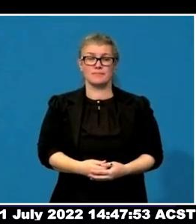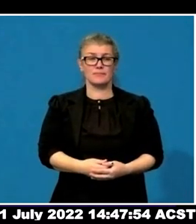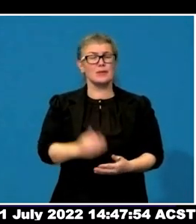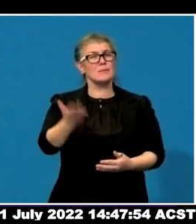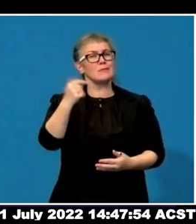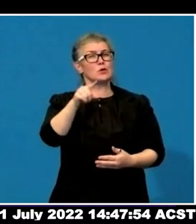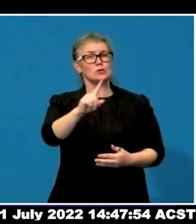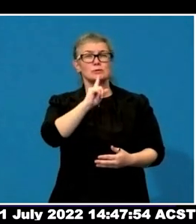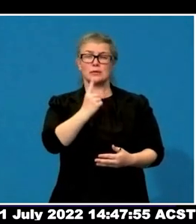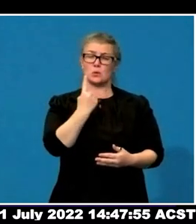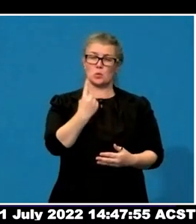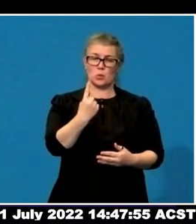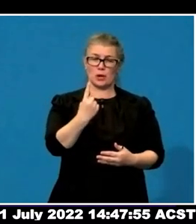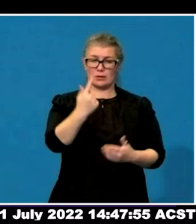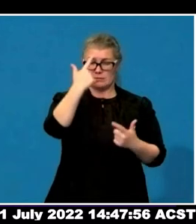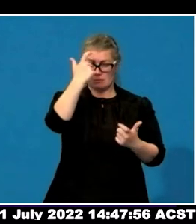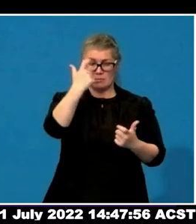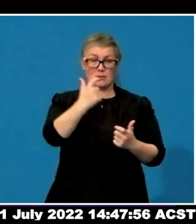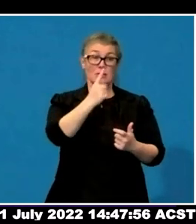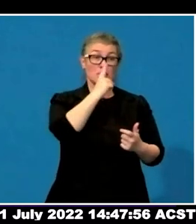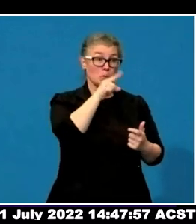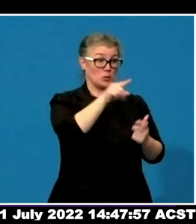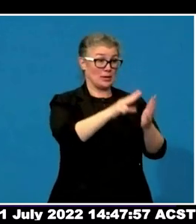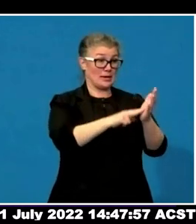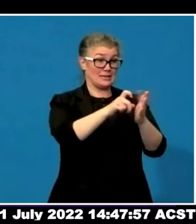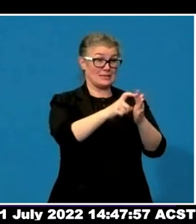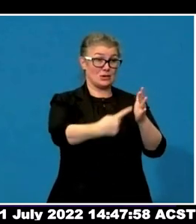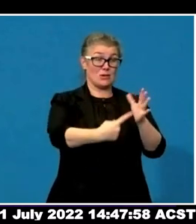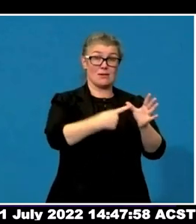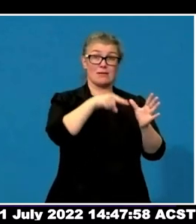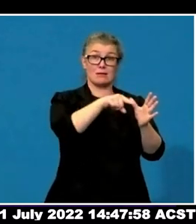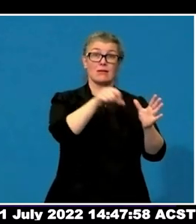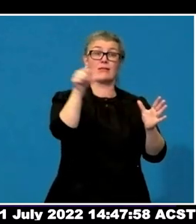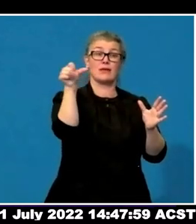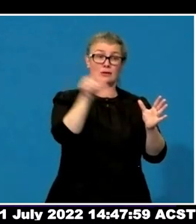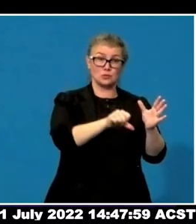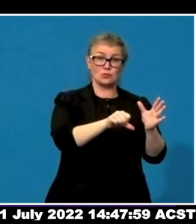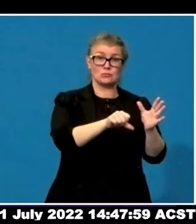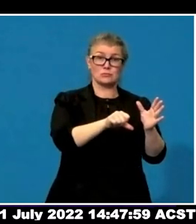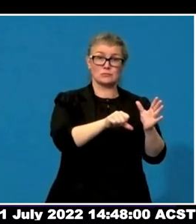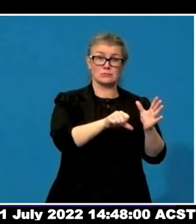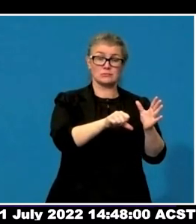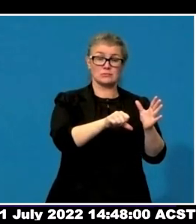people in the NDIA should adopt a boots on the ground in remote communities from time to